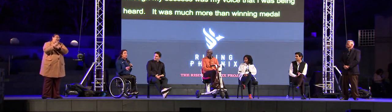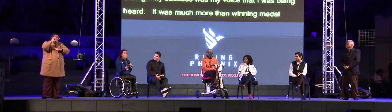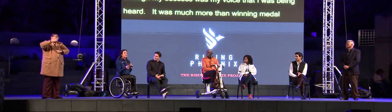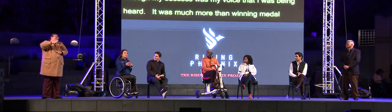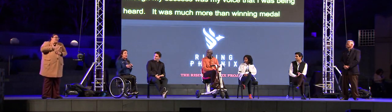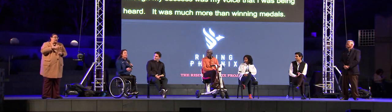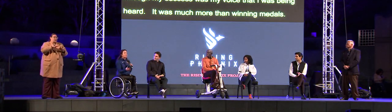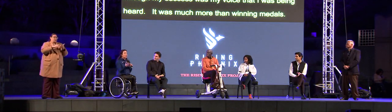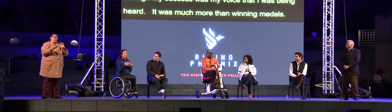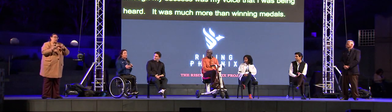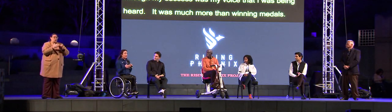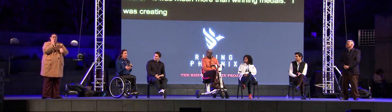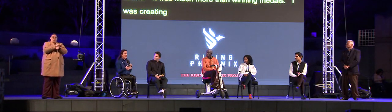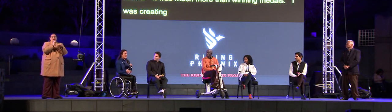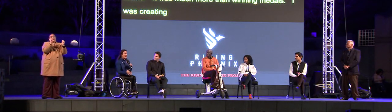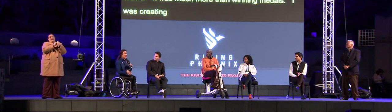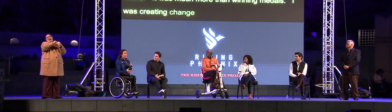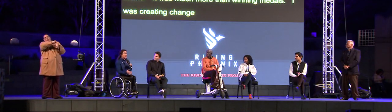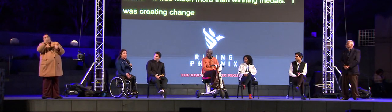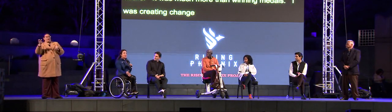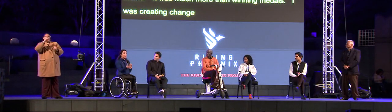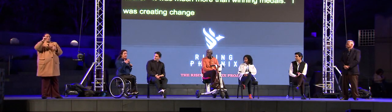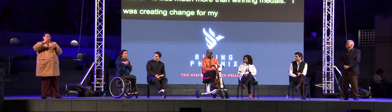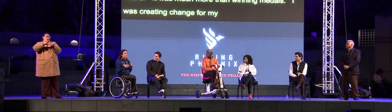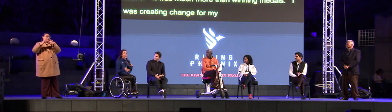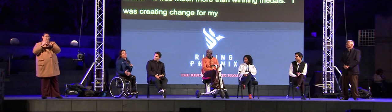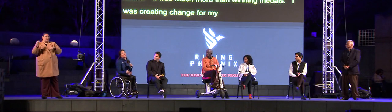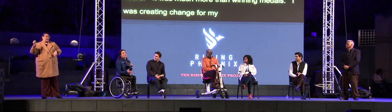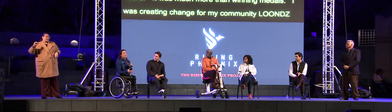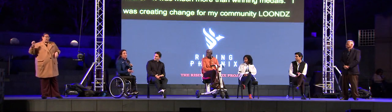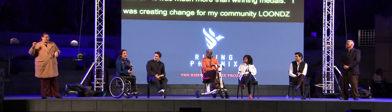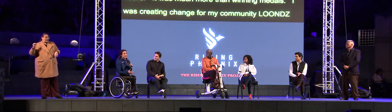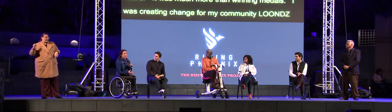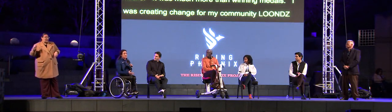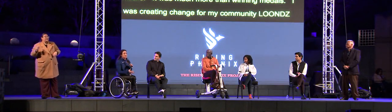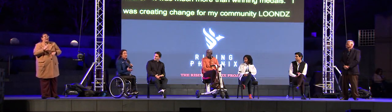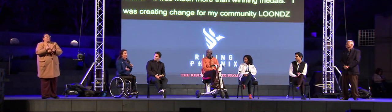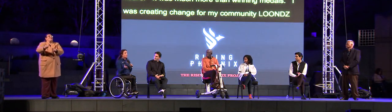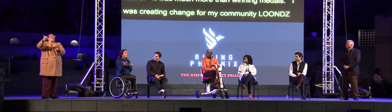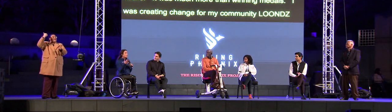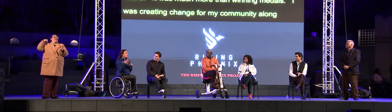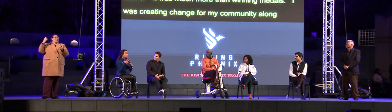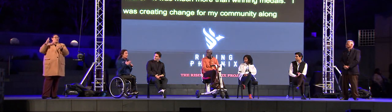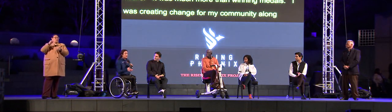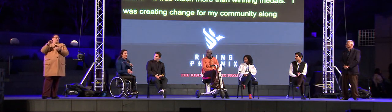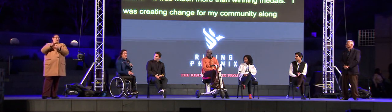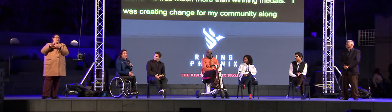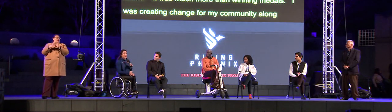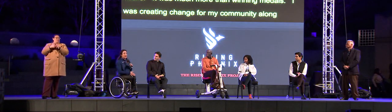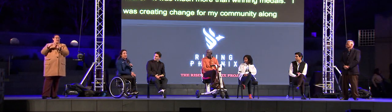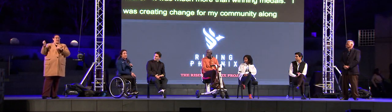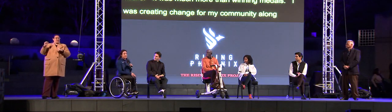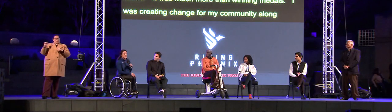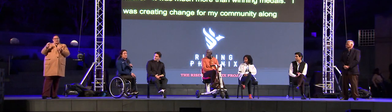alongside with other Paralympic athletes and past Paralympic athletes. Without the past Paralympic athletes,